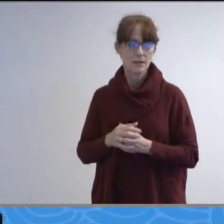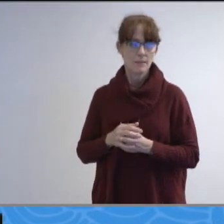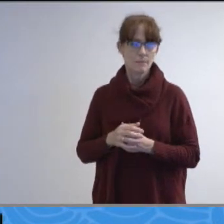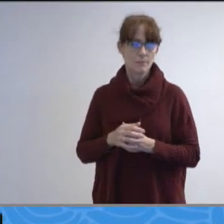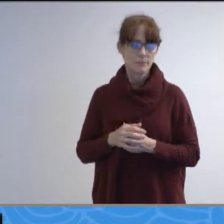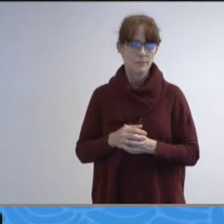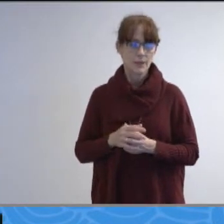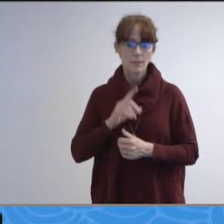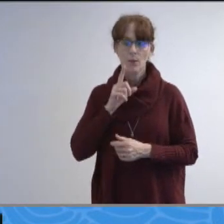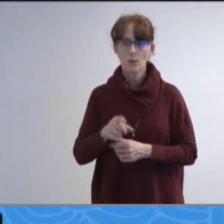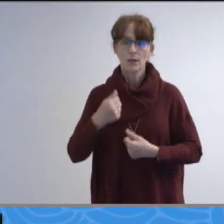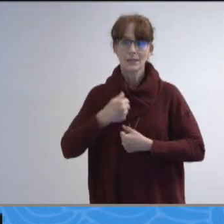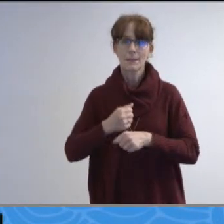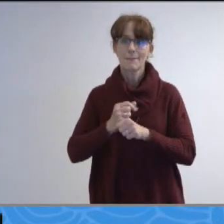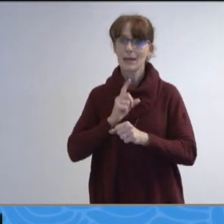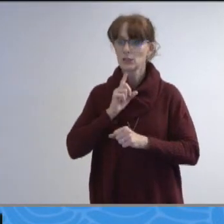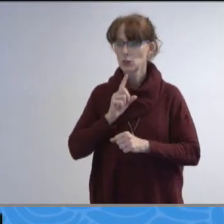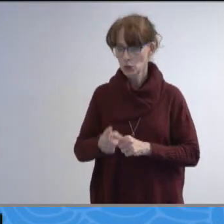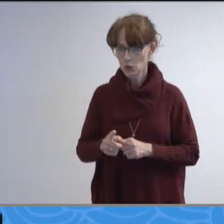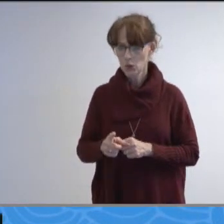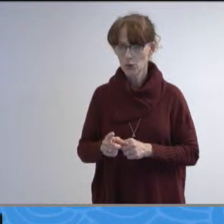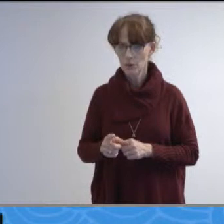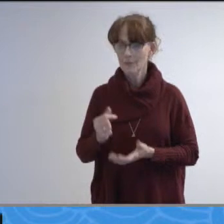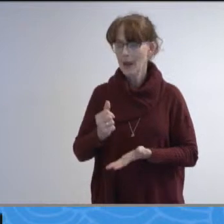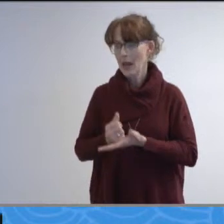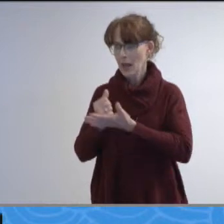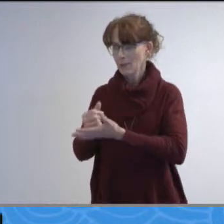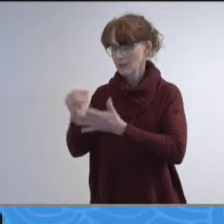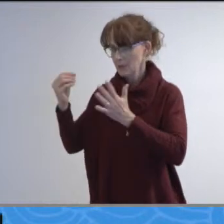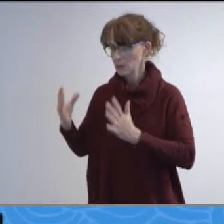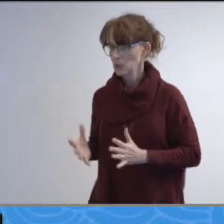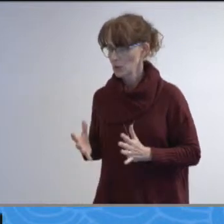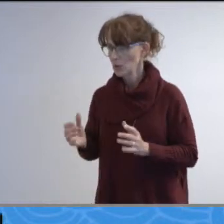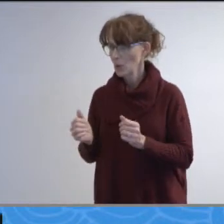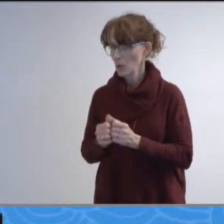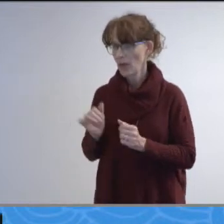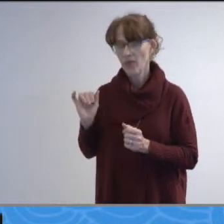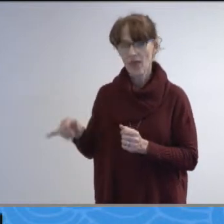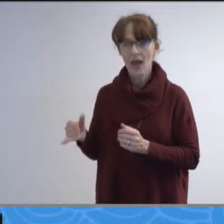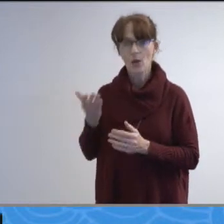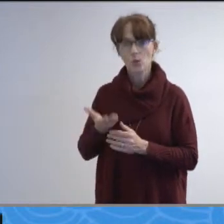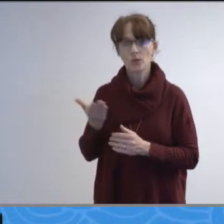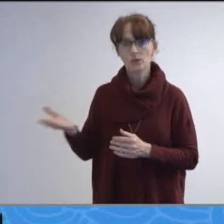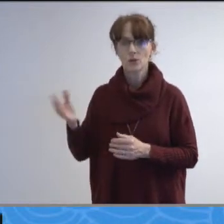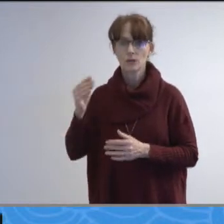I'm going to really make sure I'm helping my students with that resource at home.